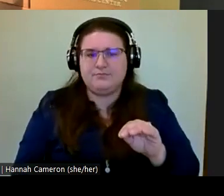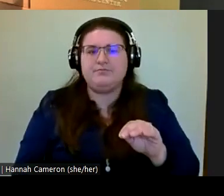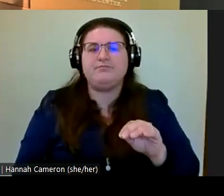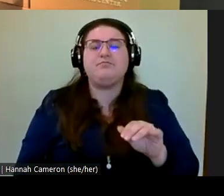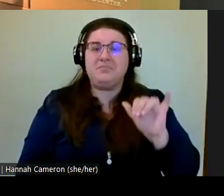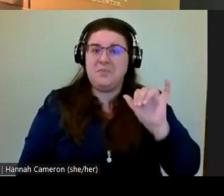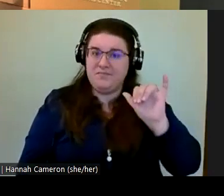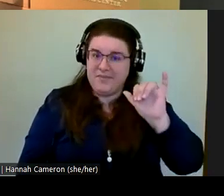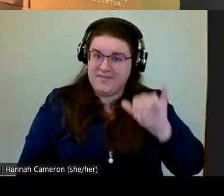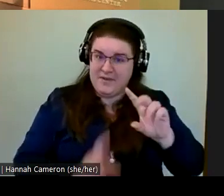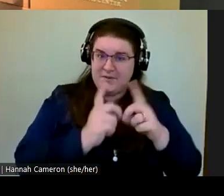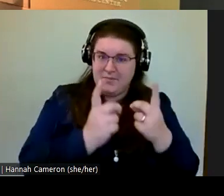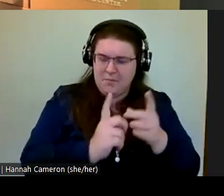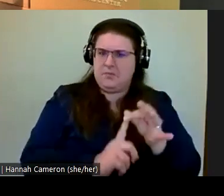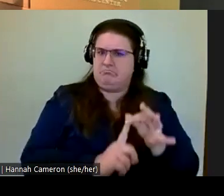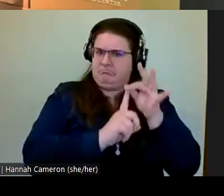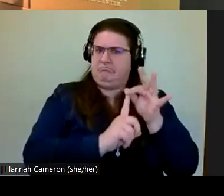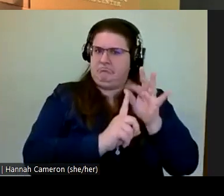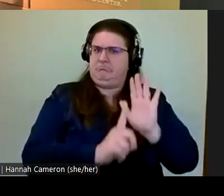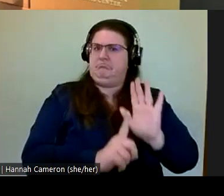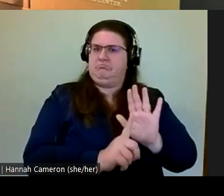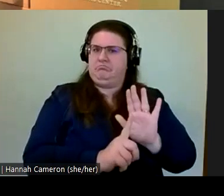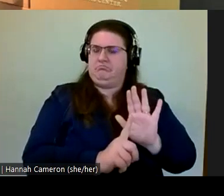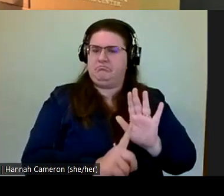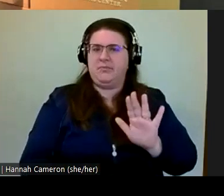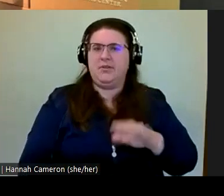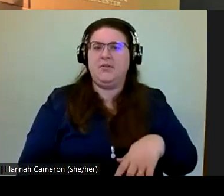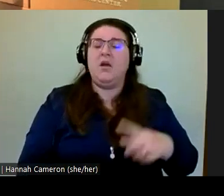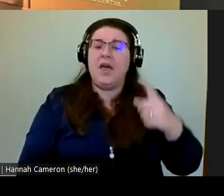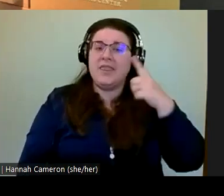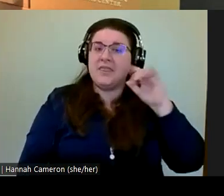departments and that is the reason why I think we got fairly early on into saying there aren't ever